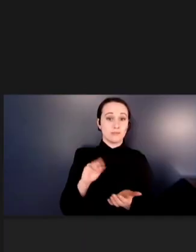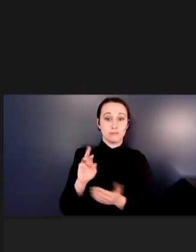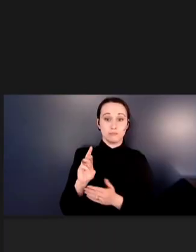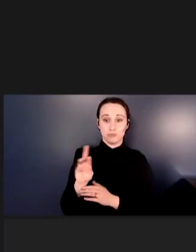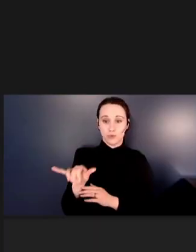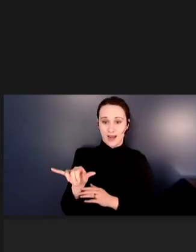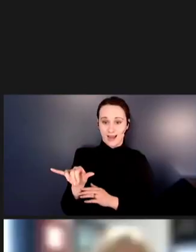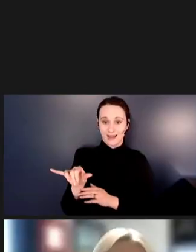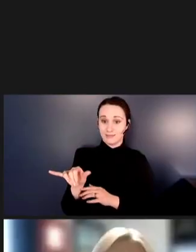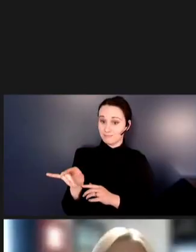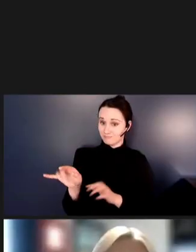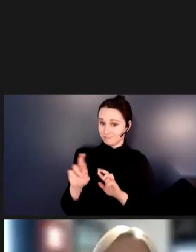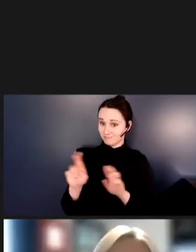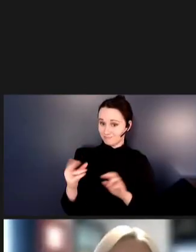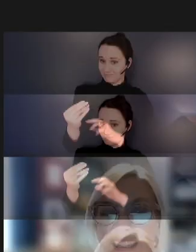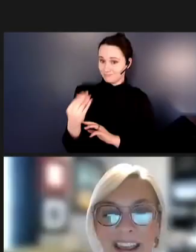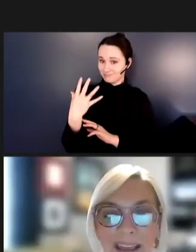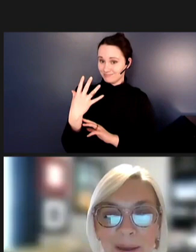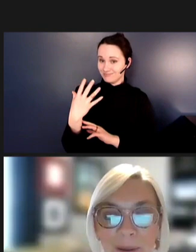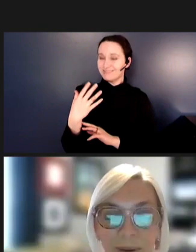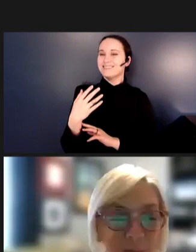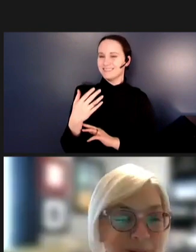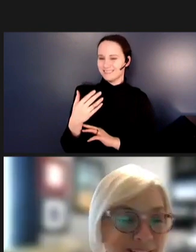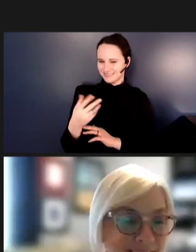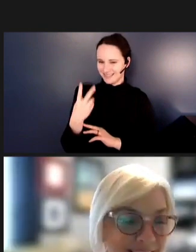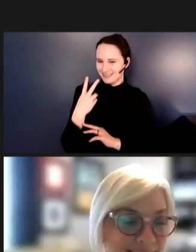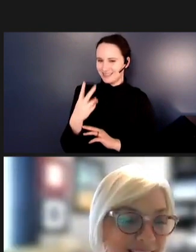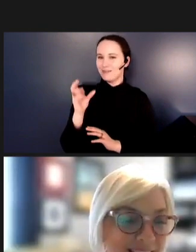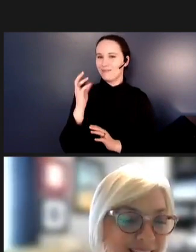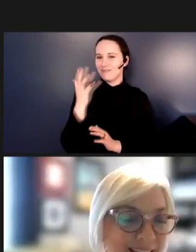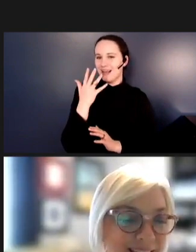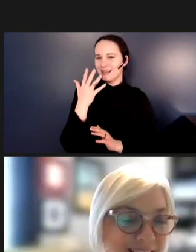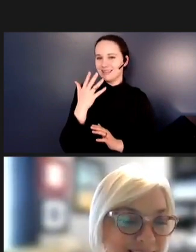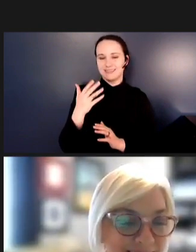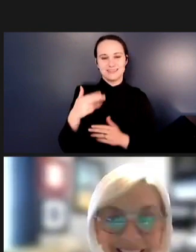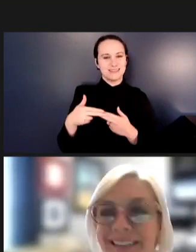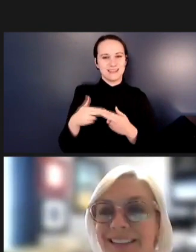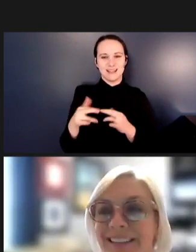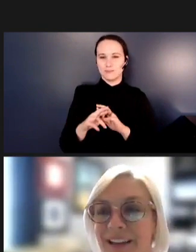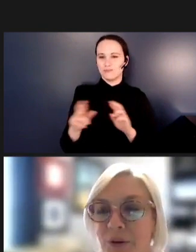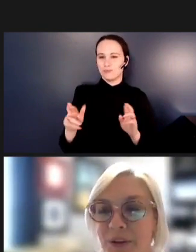are you on? I see your face, your slides are up, you have the floor.